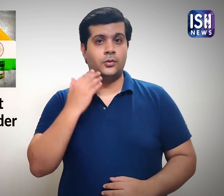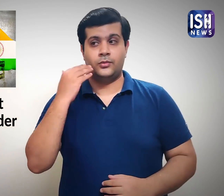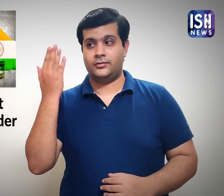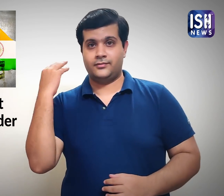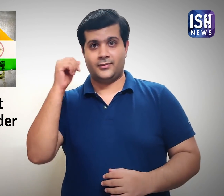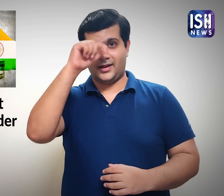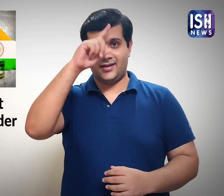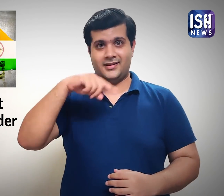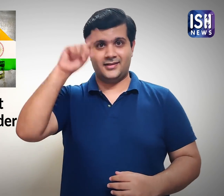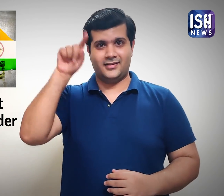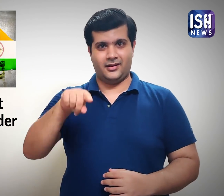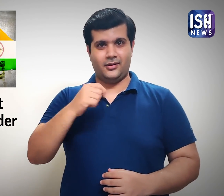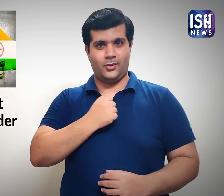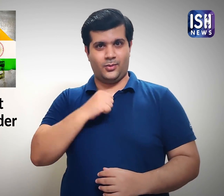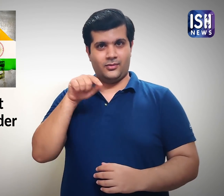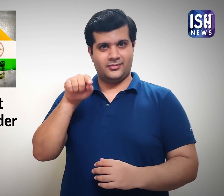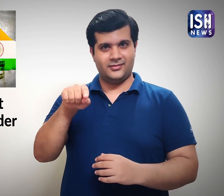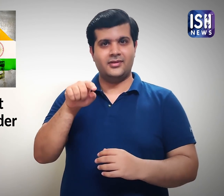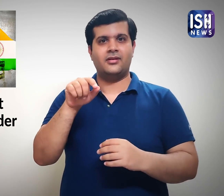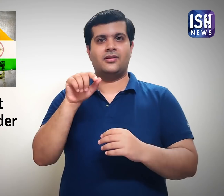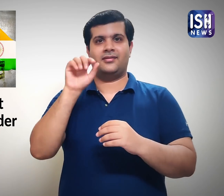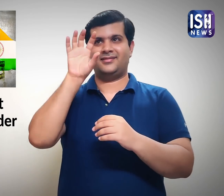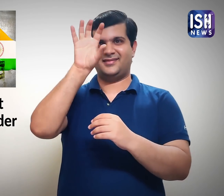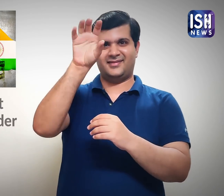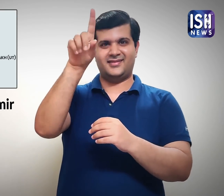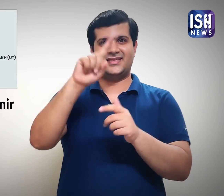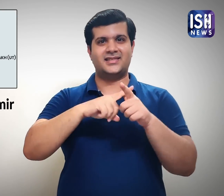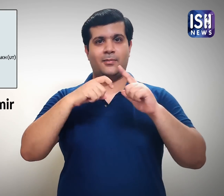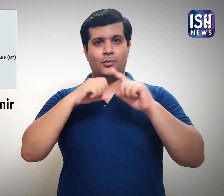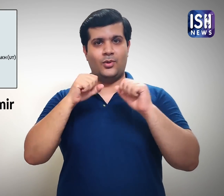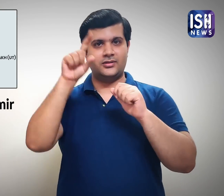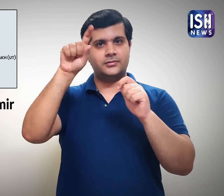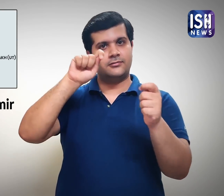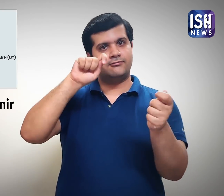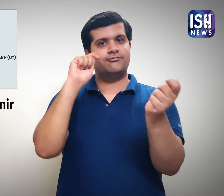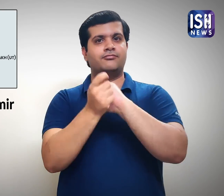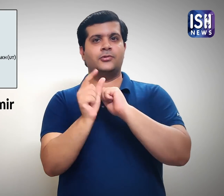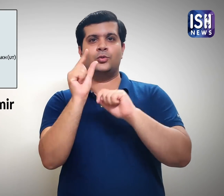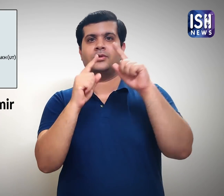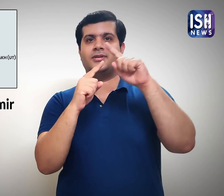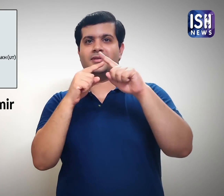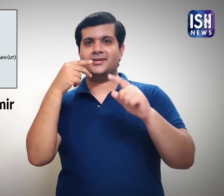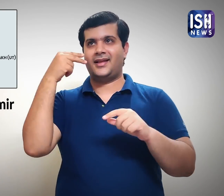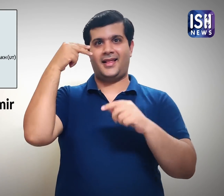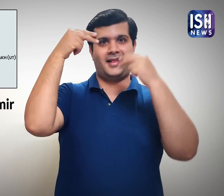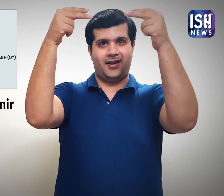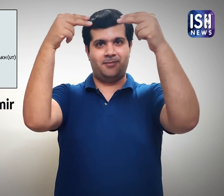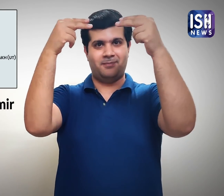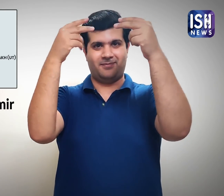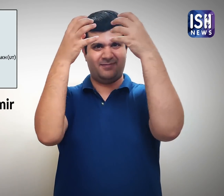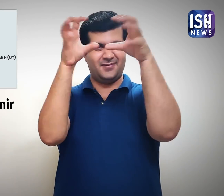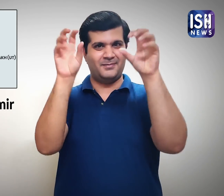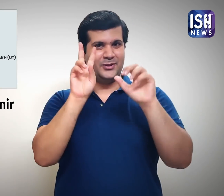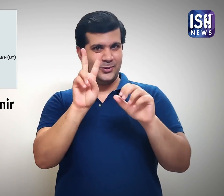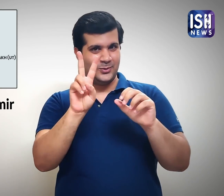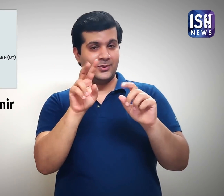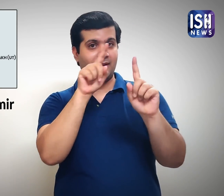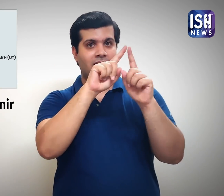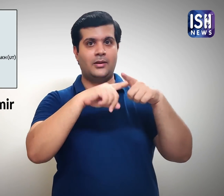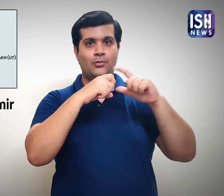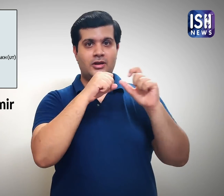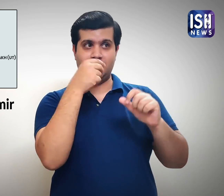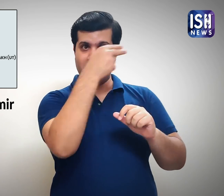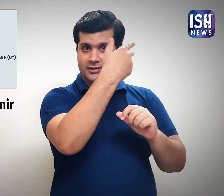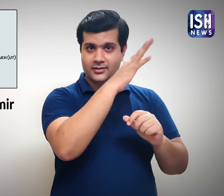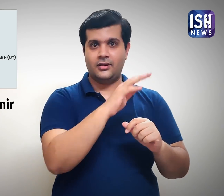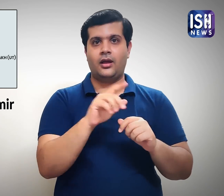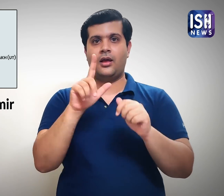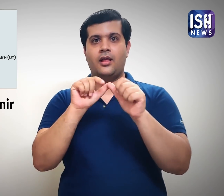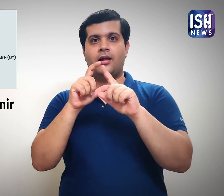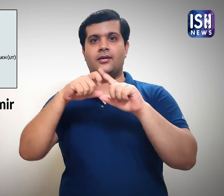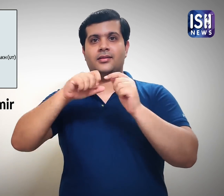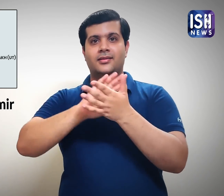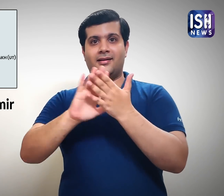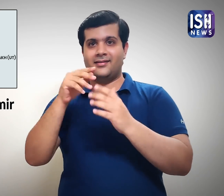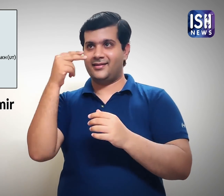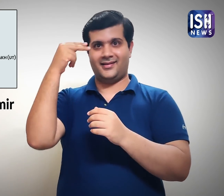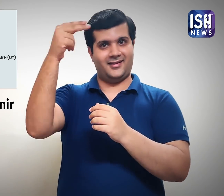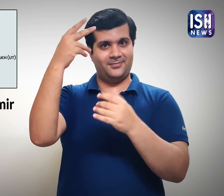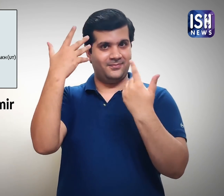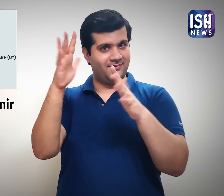When J&K was split into two Union Territories, J&K and Ladakh,